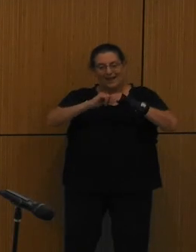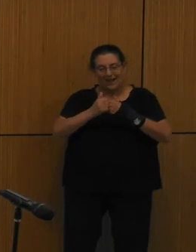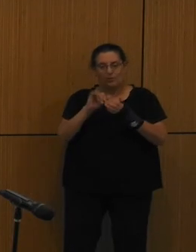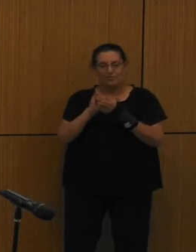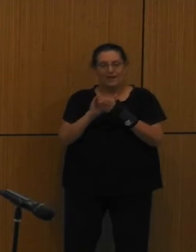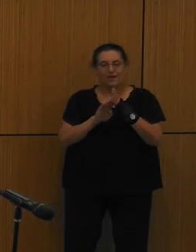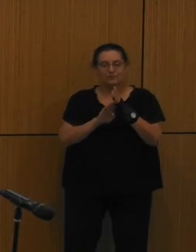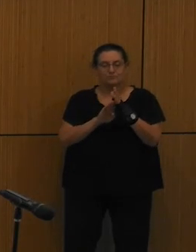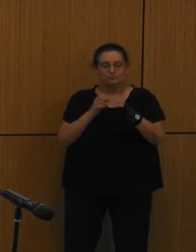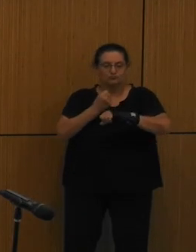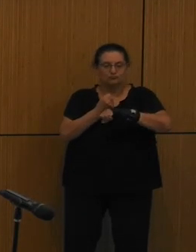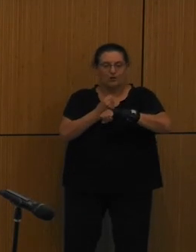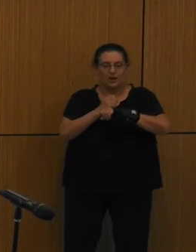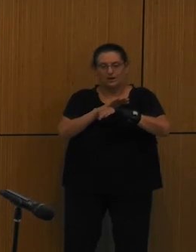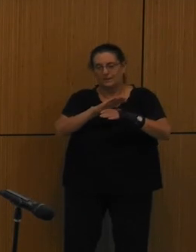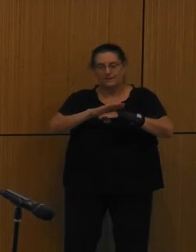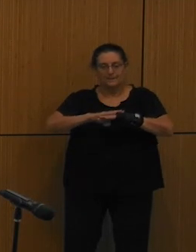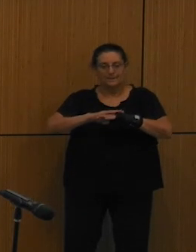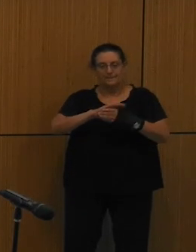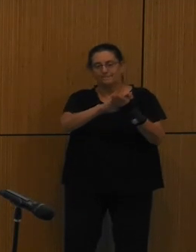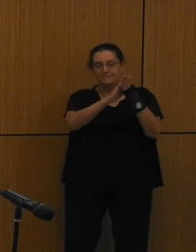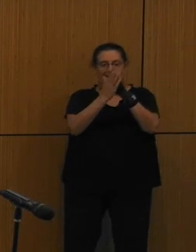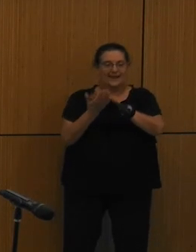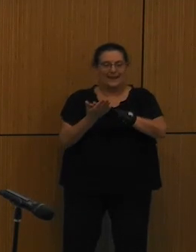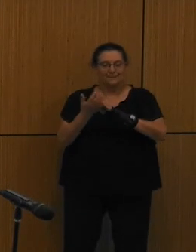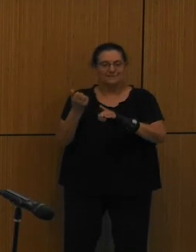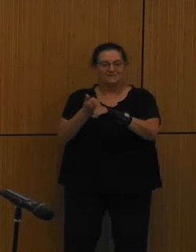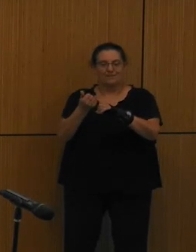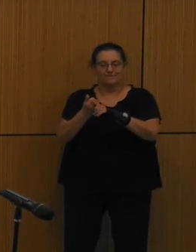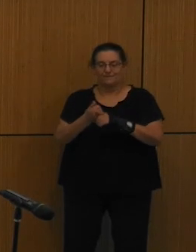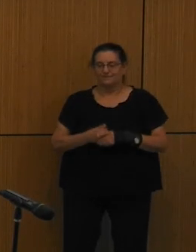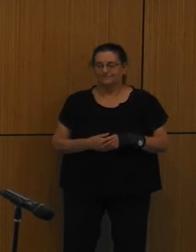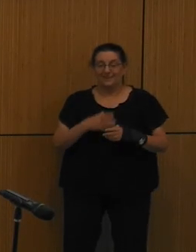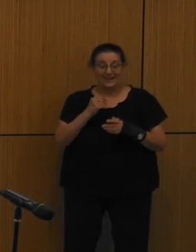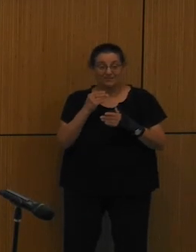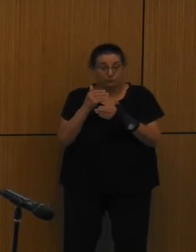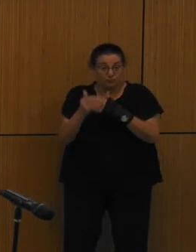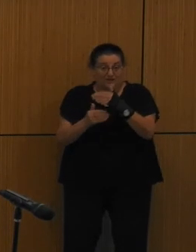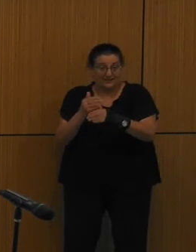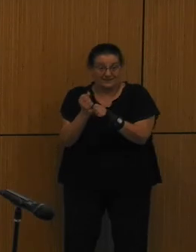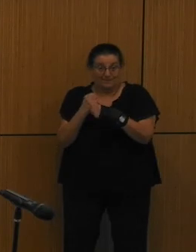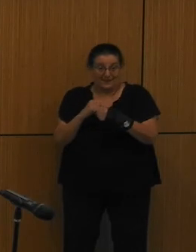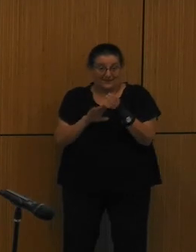and the processes that that, that made that rock, it basically unlocks